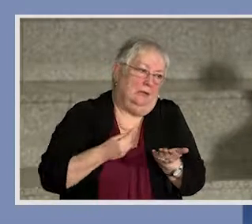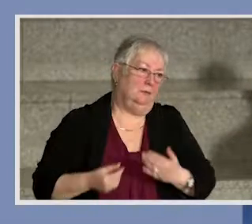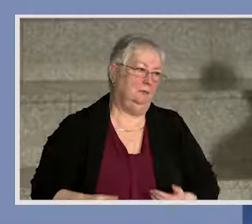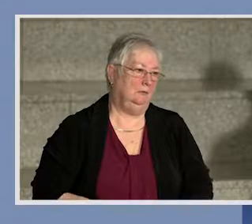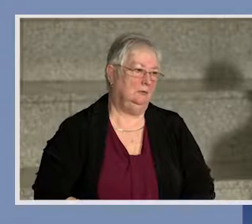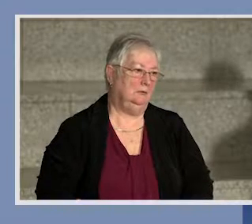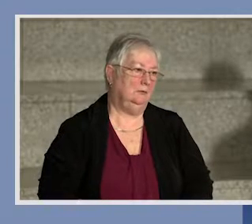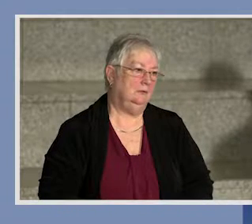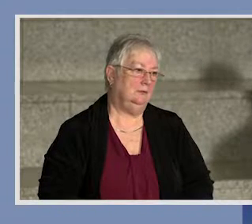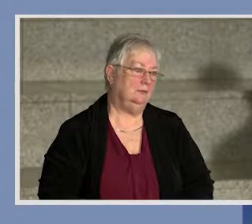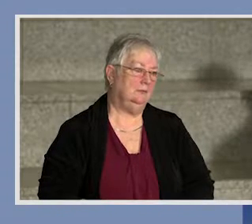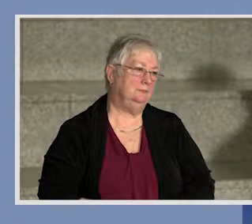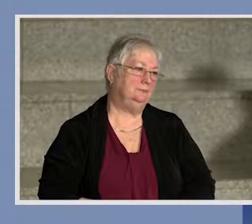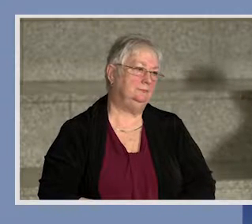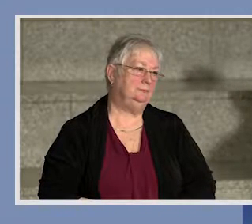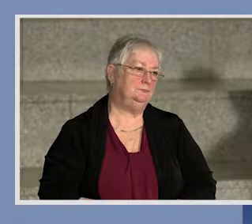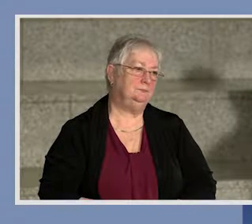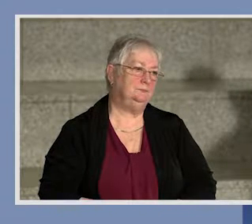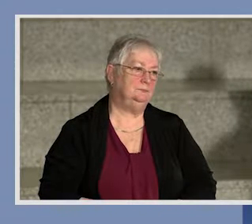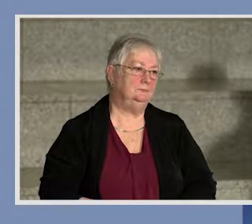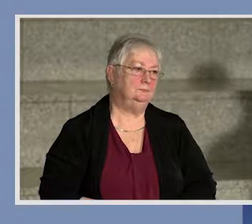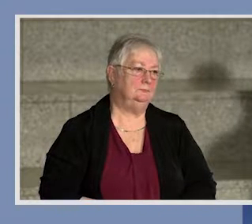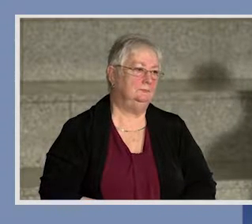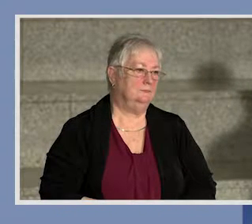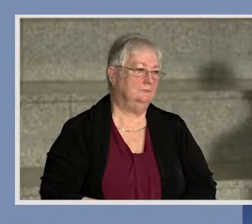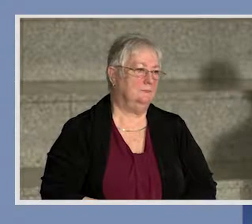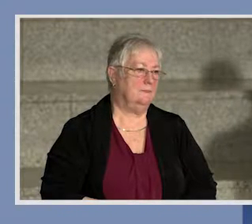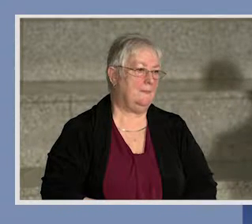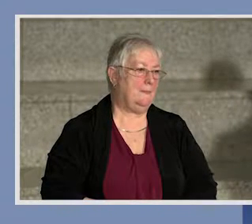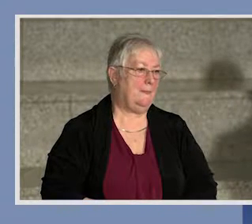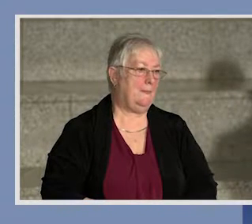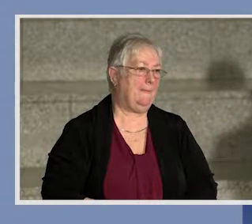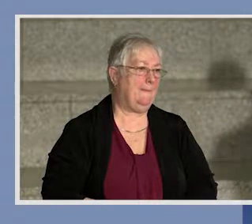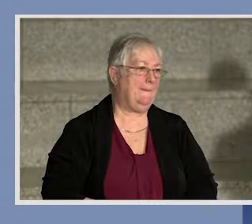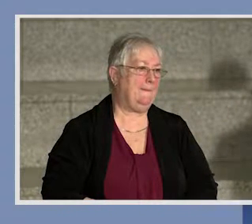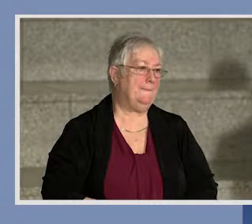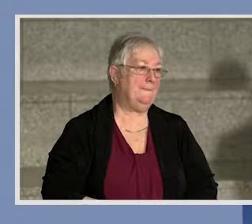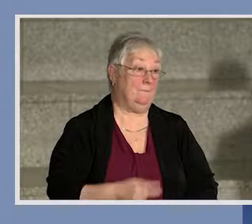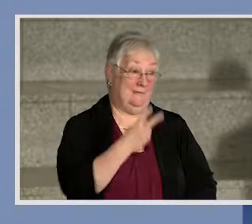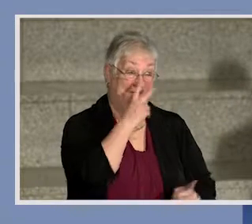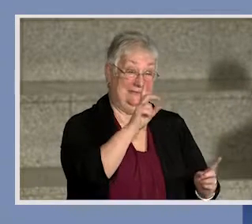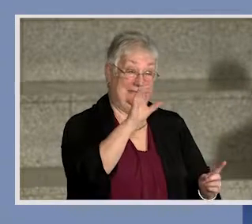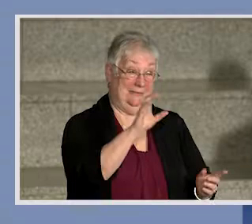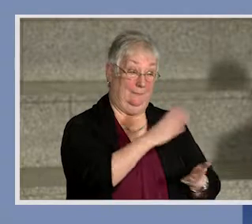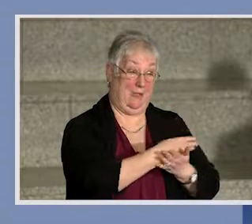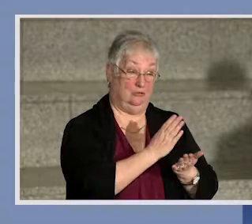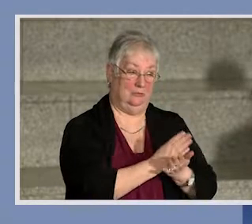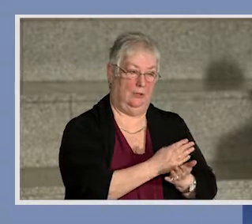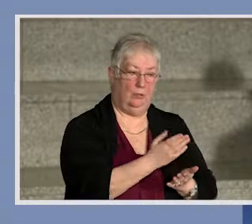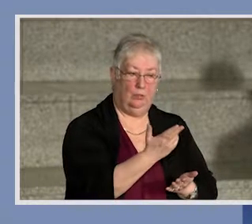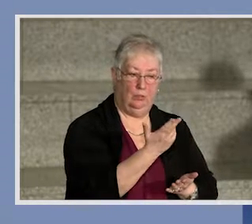BUDGET AND I WANTED TO MAKE SURE THAT YOU UNDERSTAND 13 BILLION IS THE ENTIRE PIE WHICH INCLUDES THINGS LIKE D.C.